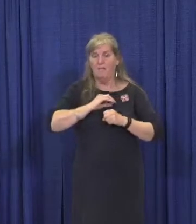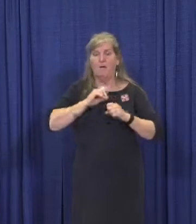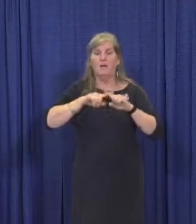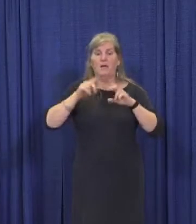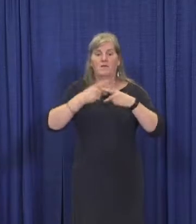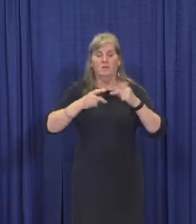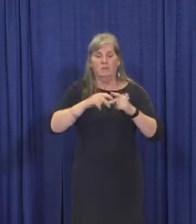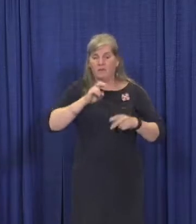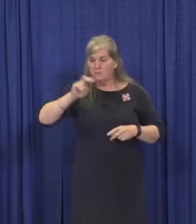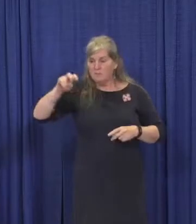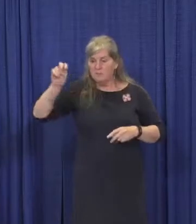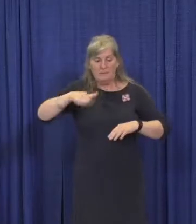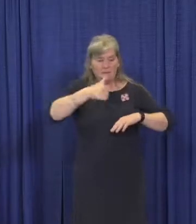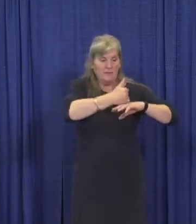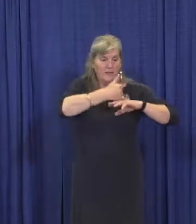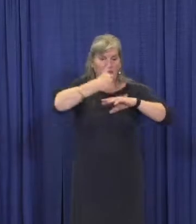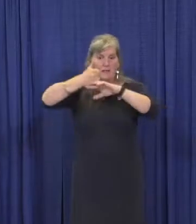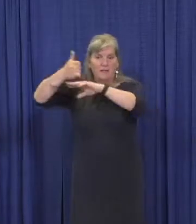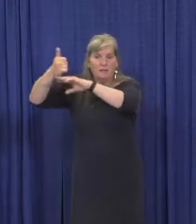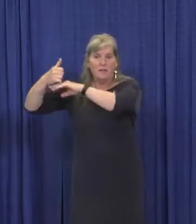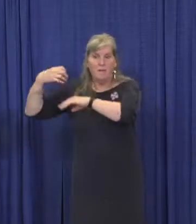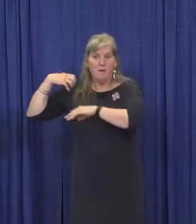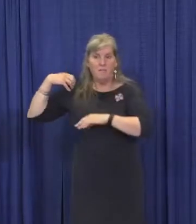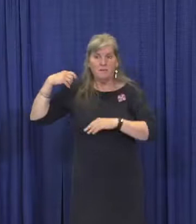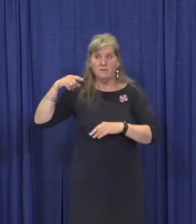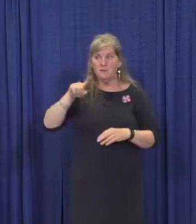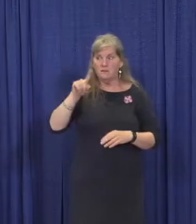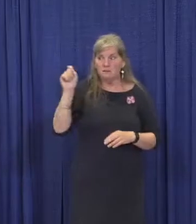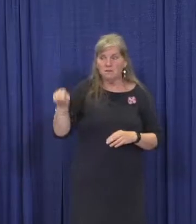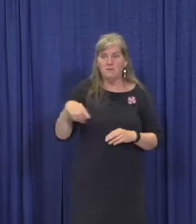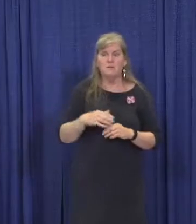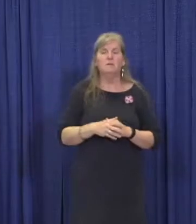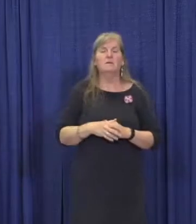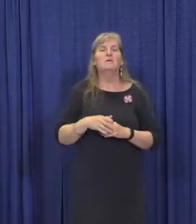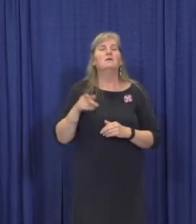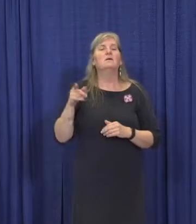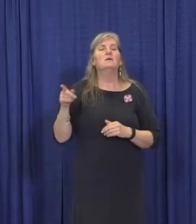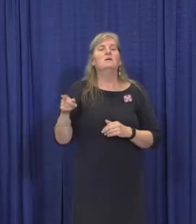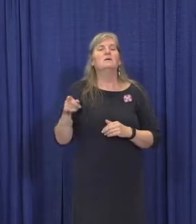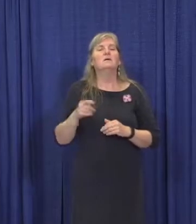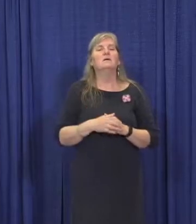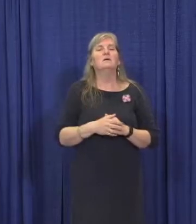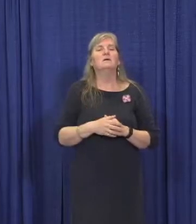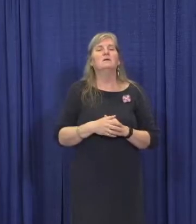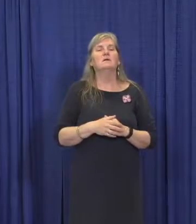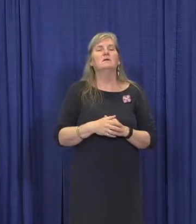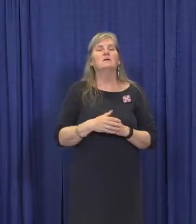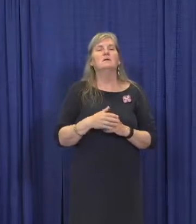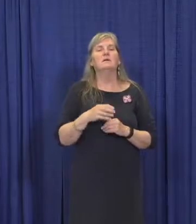Can you give me some details? I will leave that up to the